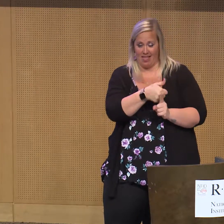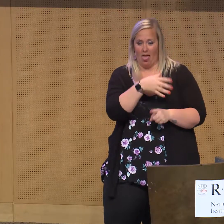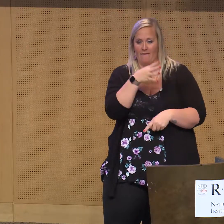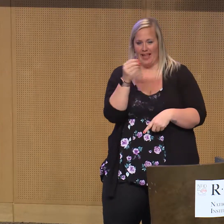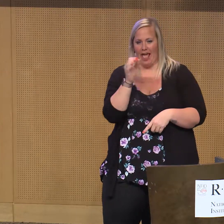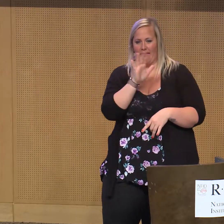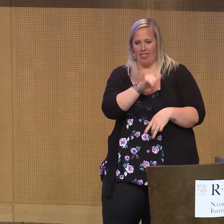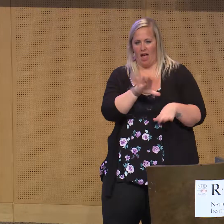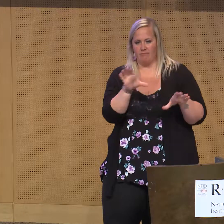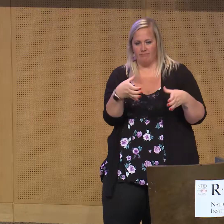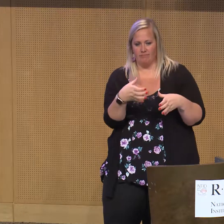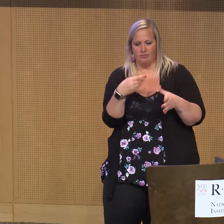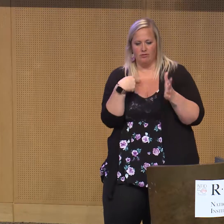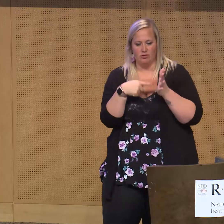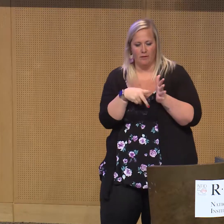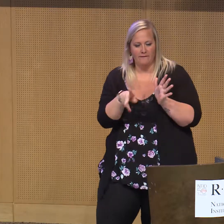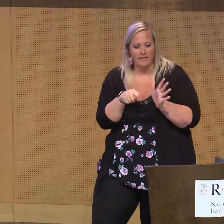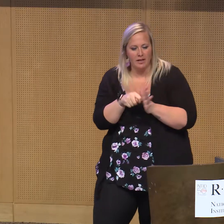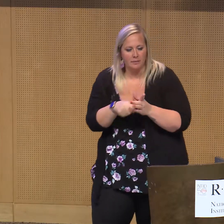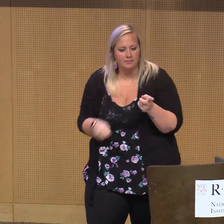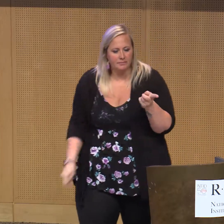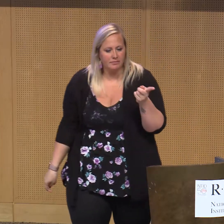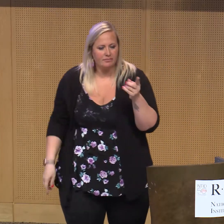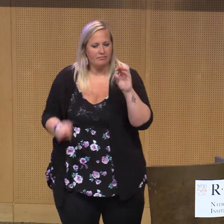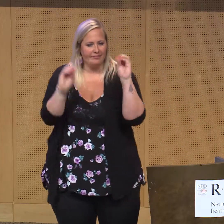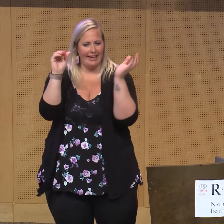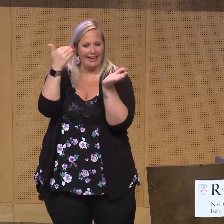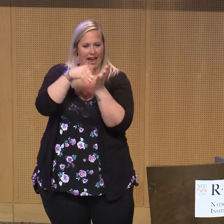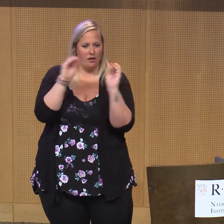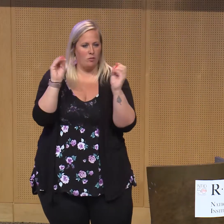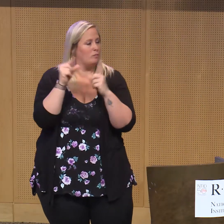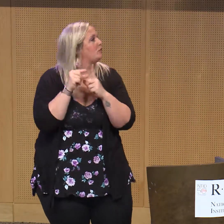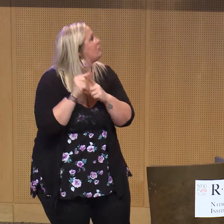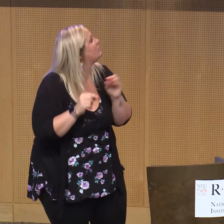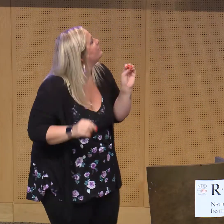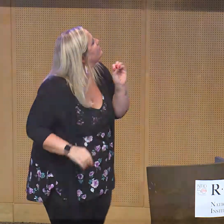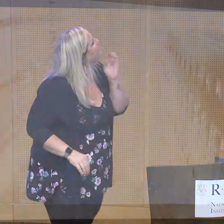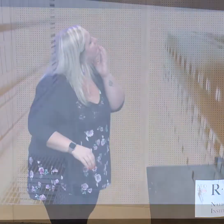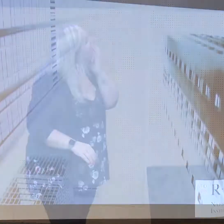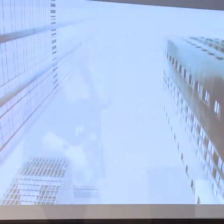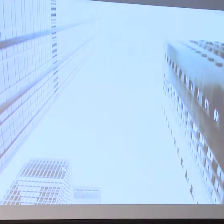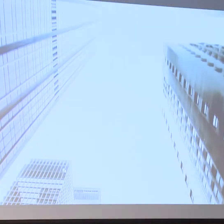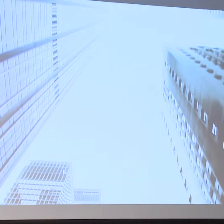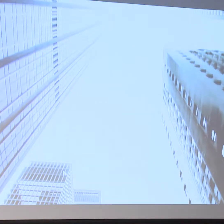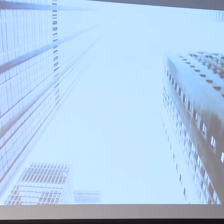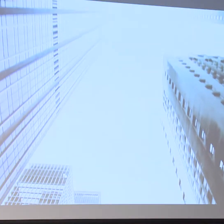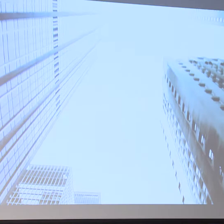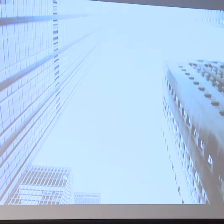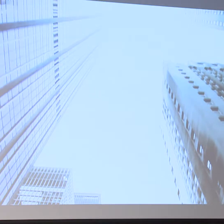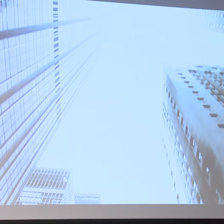to meet Gary in person and his group, and I'll show you a video. There's no sound on this video.